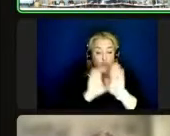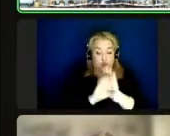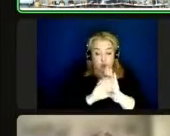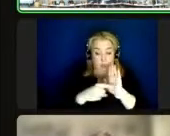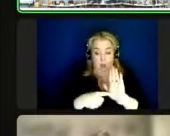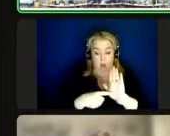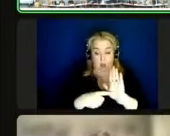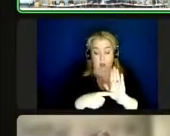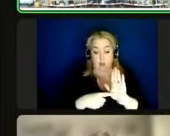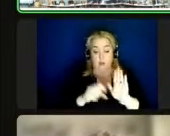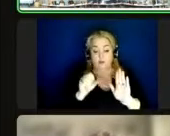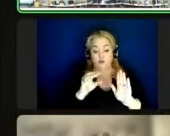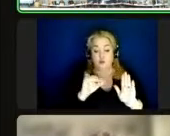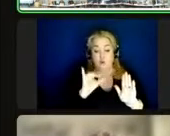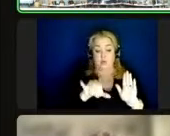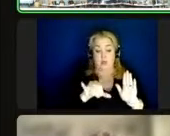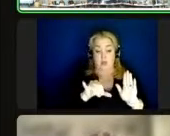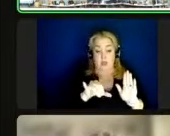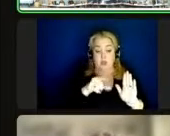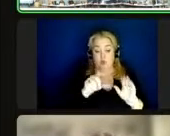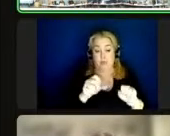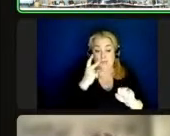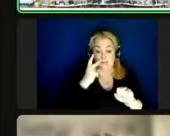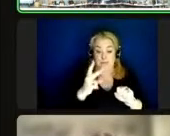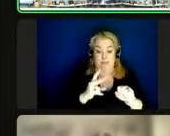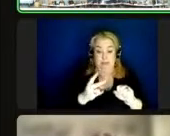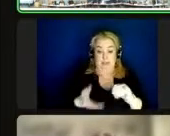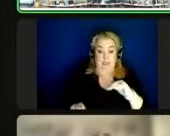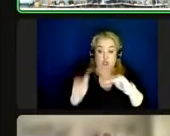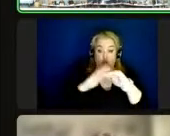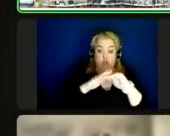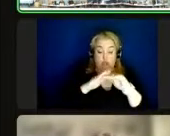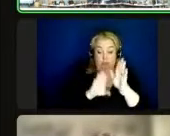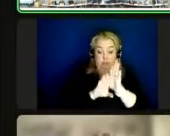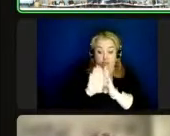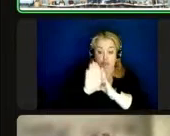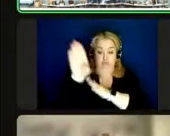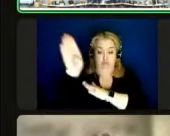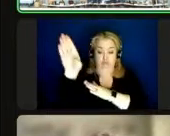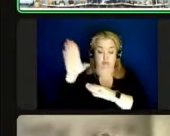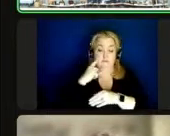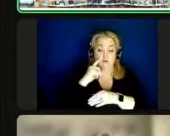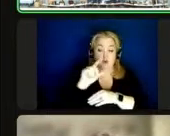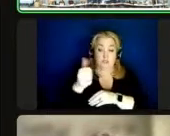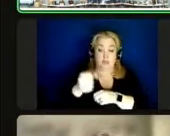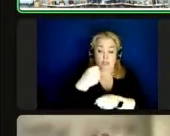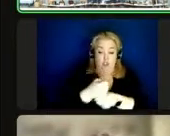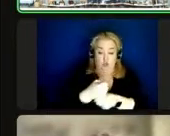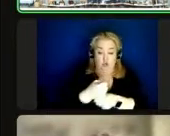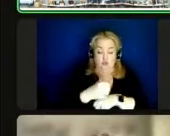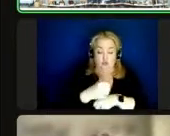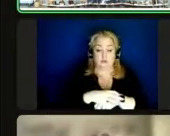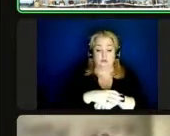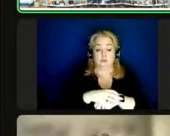TAKE YOU I'M JUST NOT SEEING